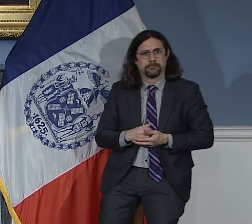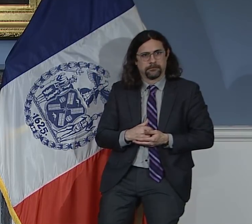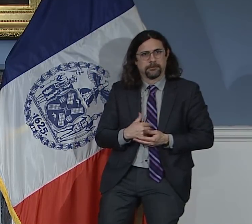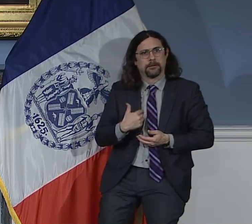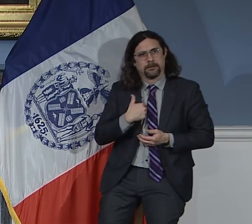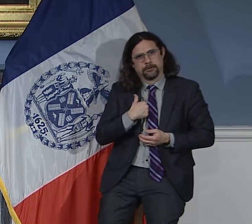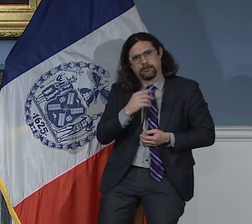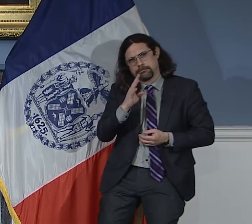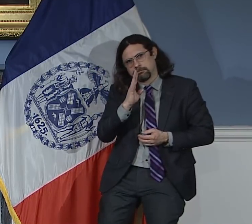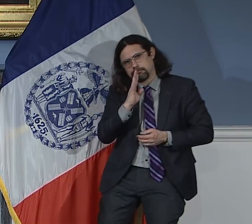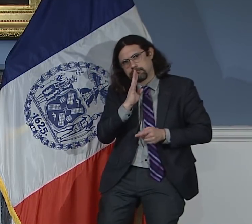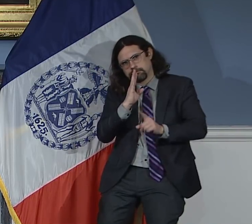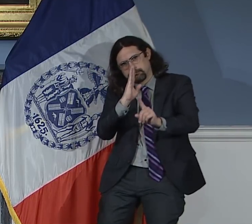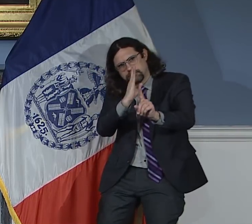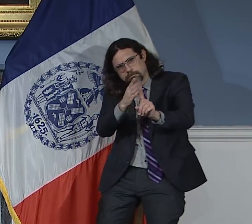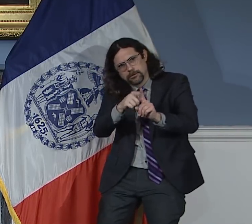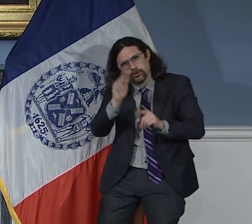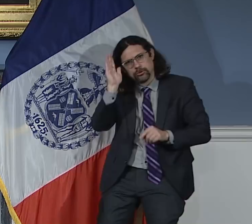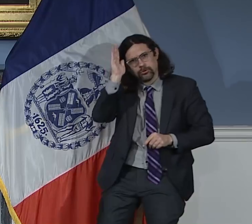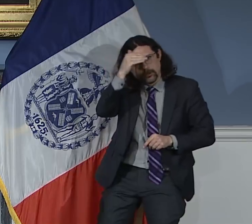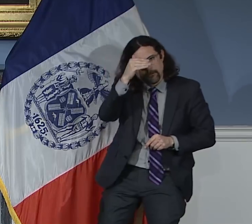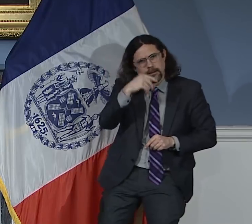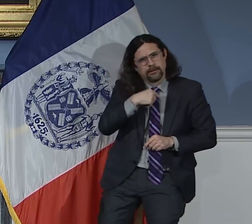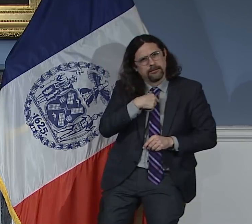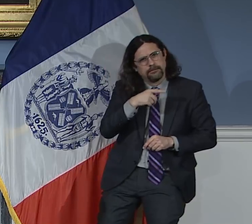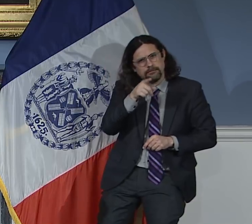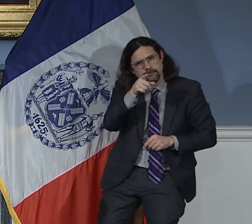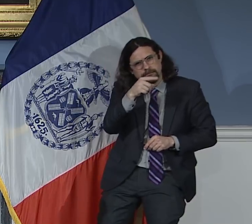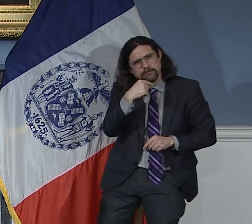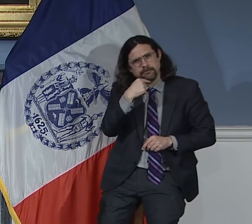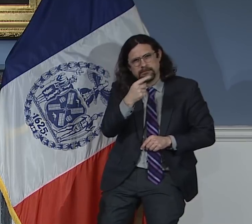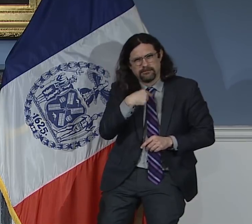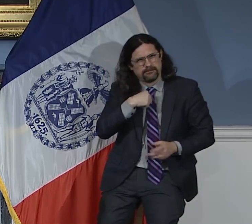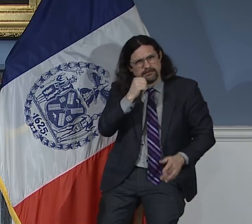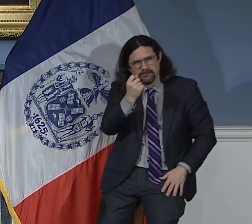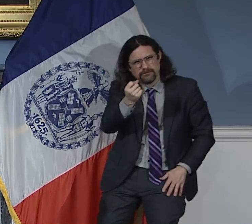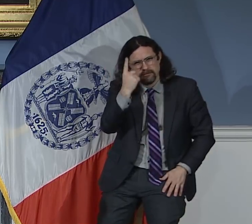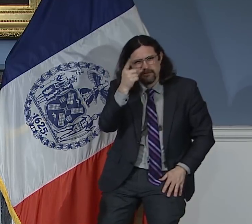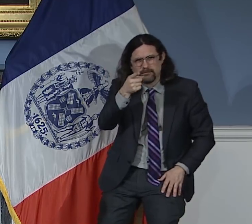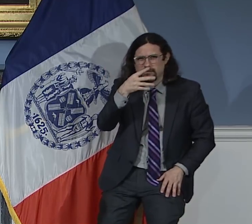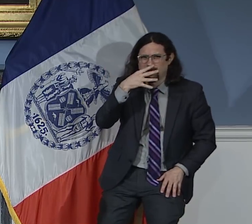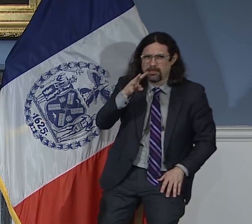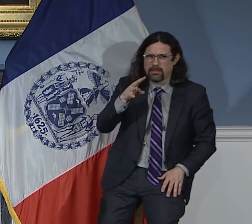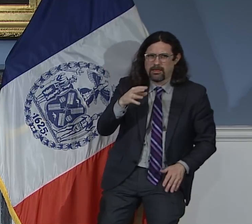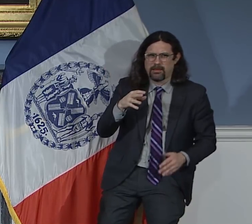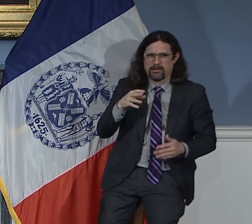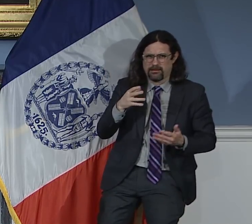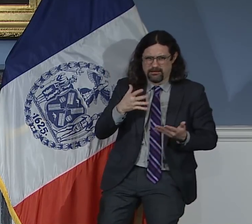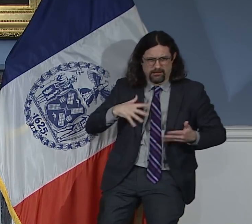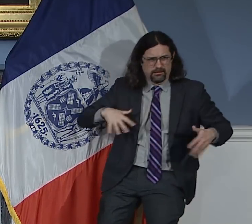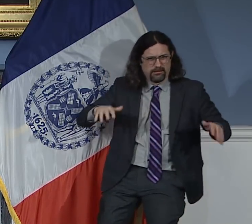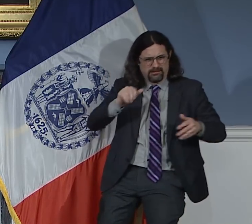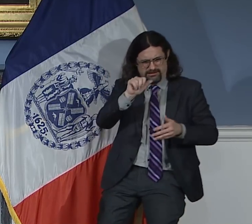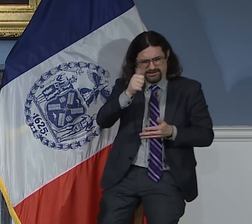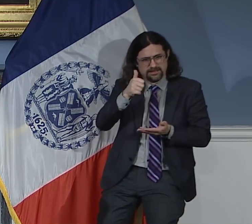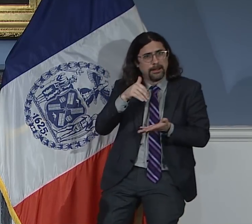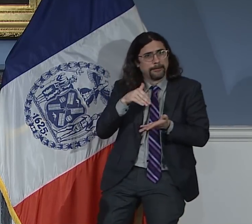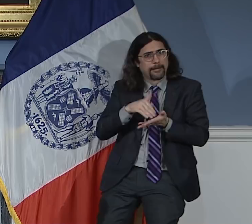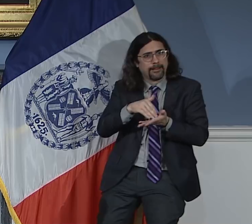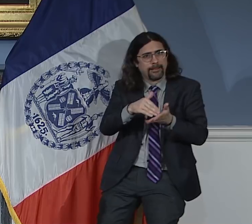TO THE PRESIDENT, I DON'T UNDERSTAND. I THINK THERE ARE MILLIONS AND TENS OF MILLIONS OF AMERICANS WHO DON'T UNDERSTAND WHAT YOU ARE DOING RIGHT NOW.